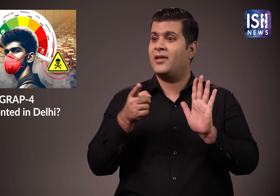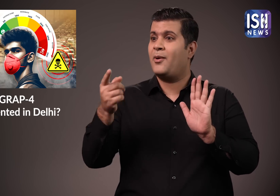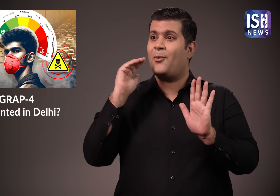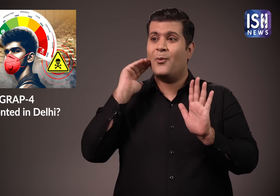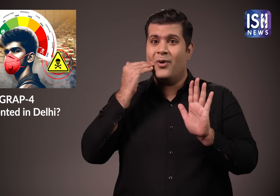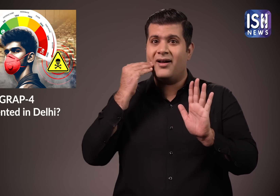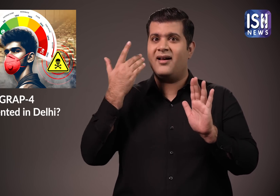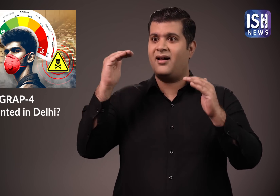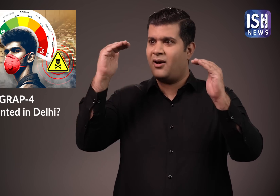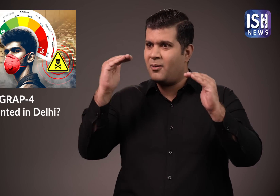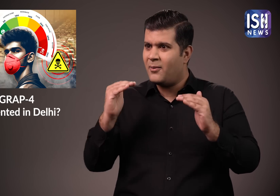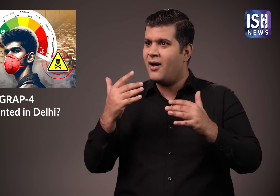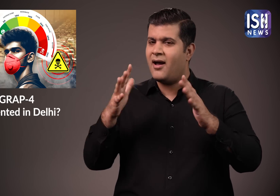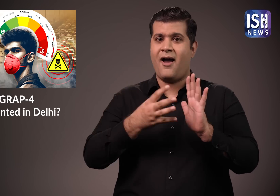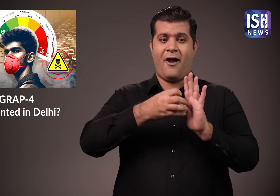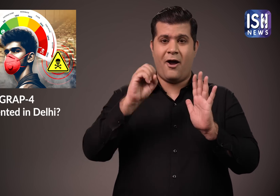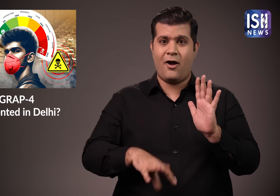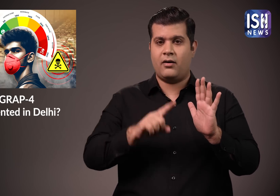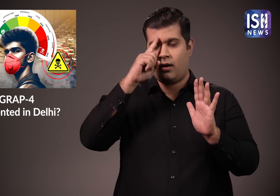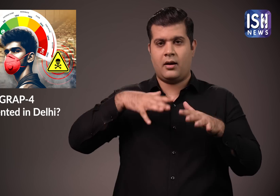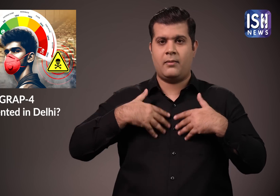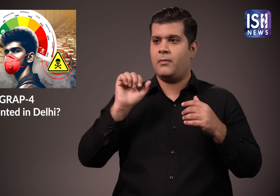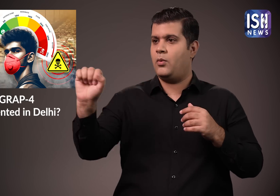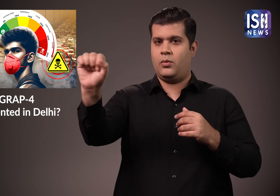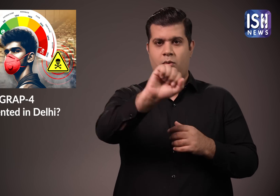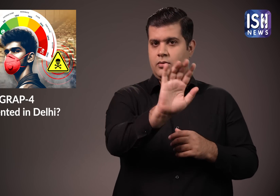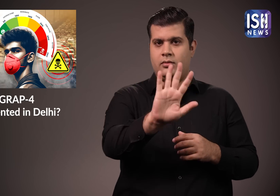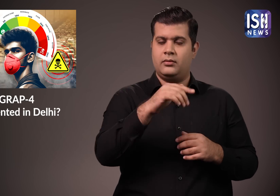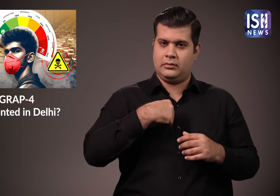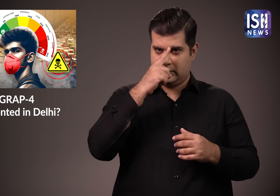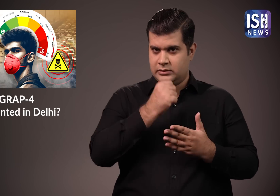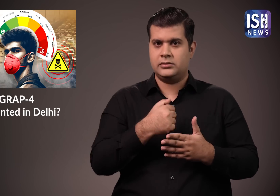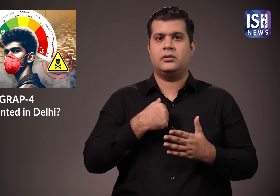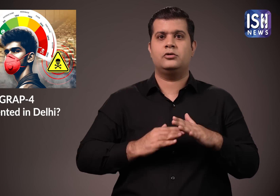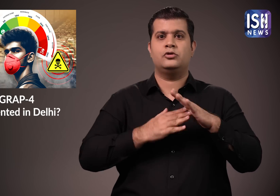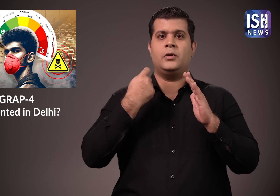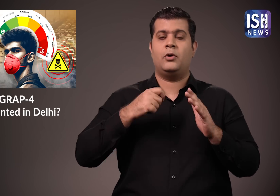It said that the Supreme Court will decide when to remove GRAP-4.